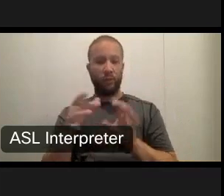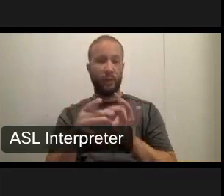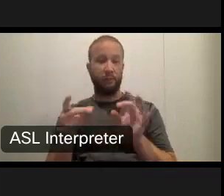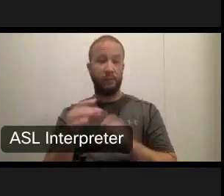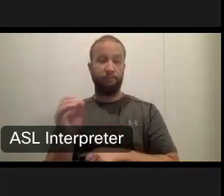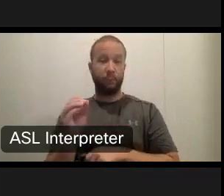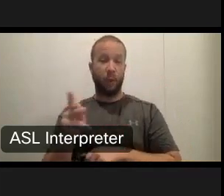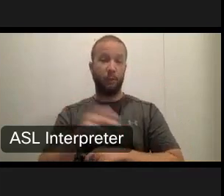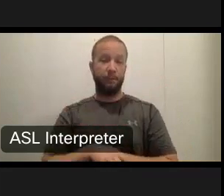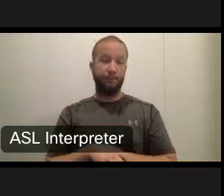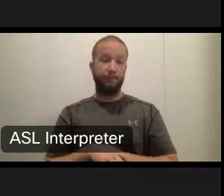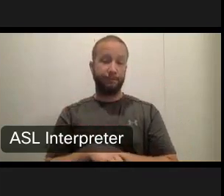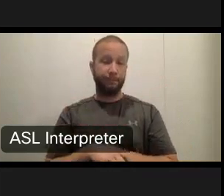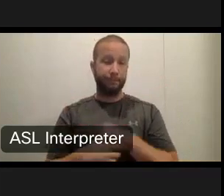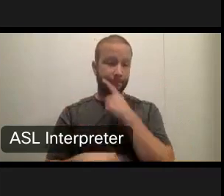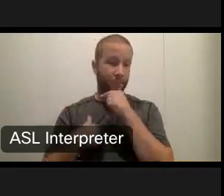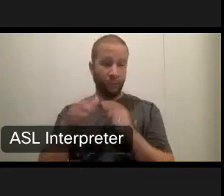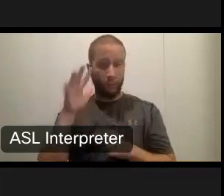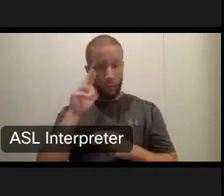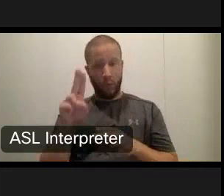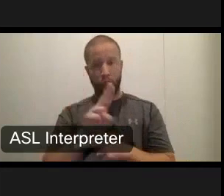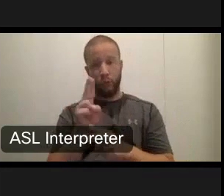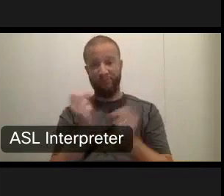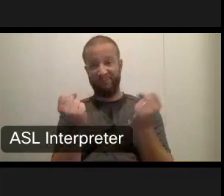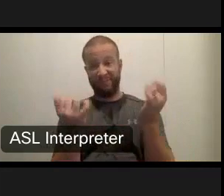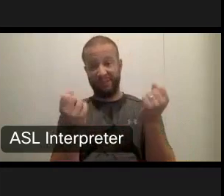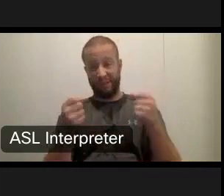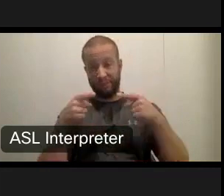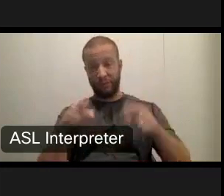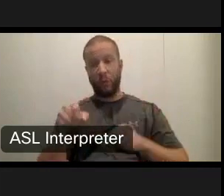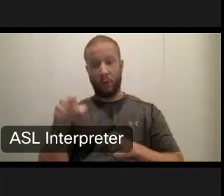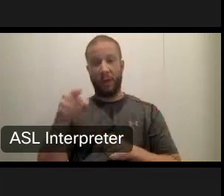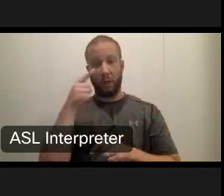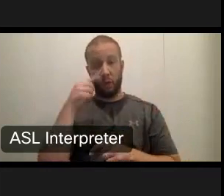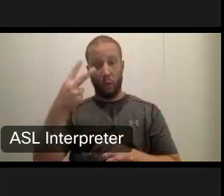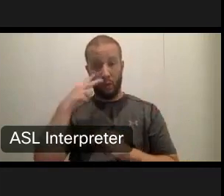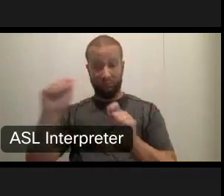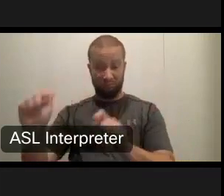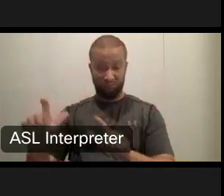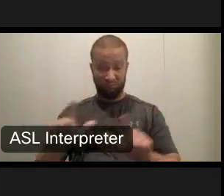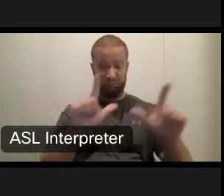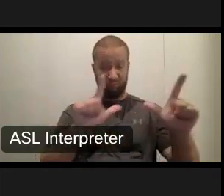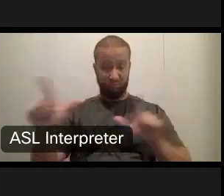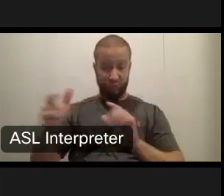this meeting will be using ASL interpretation click and drag the slider bar to adjust the